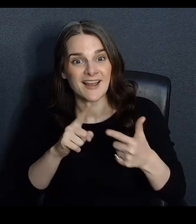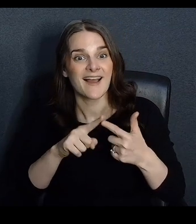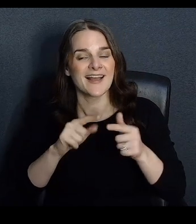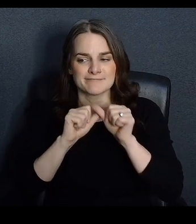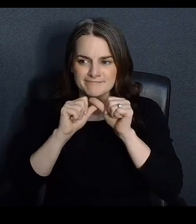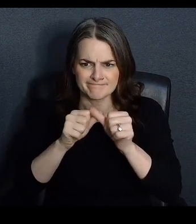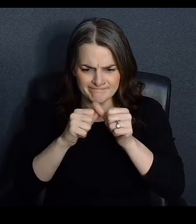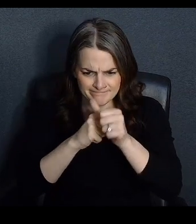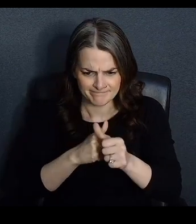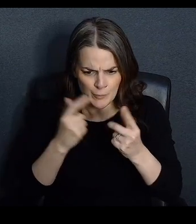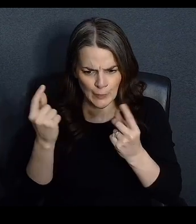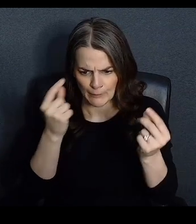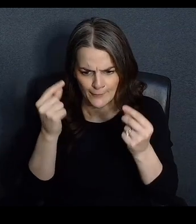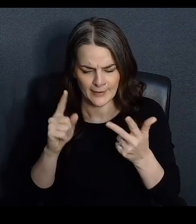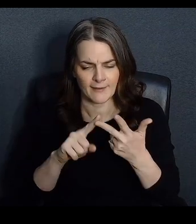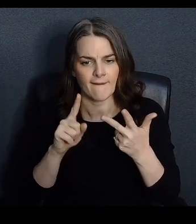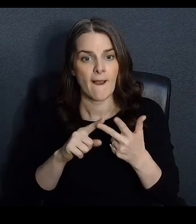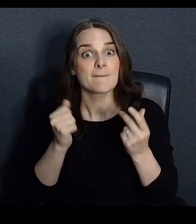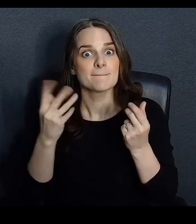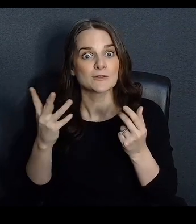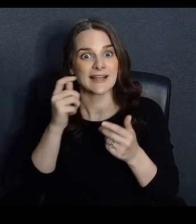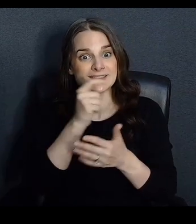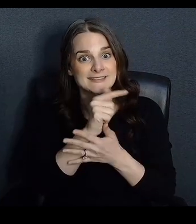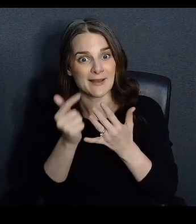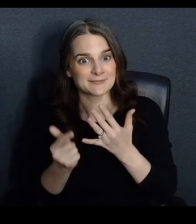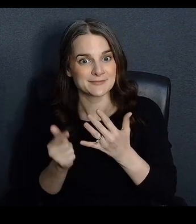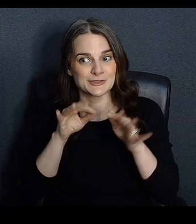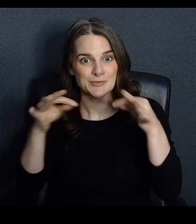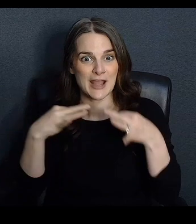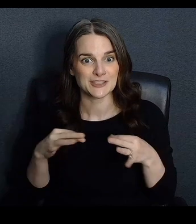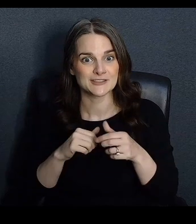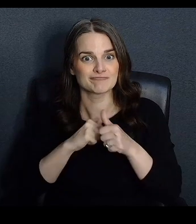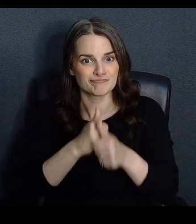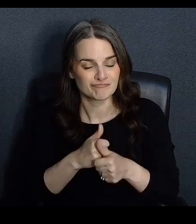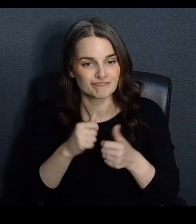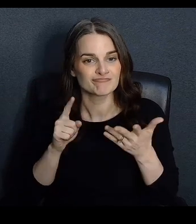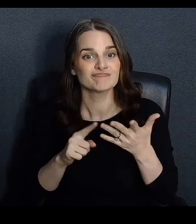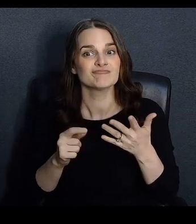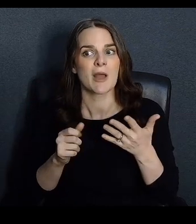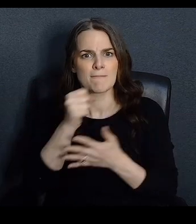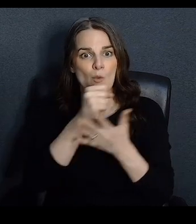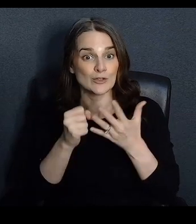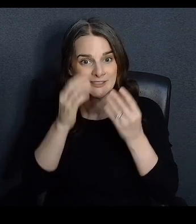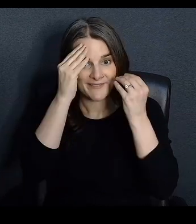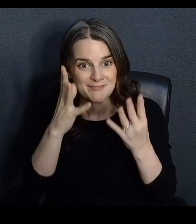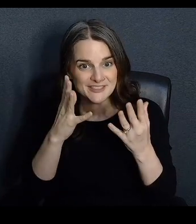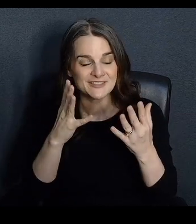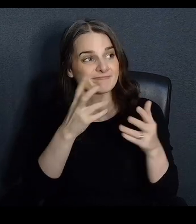following multi-step directions, prioritizing information, transitioning from one activity to another,